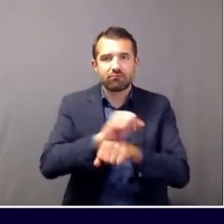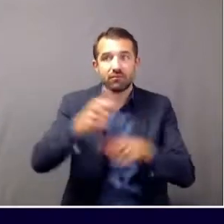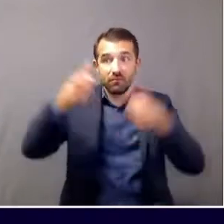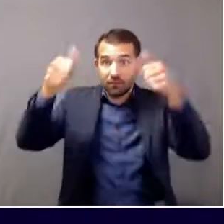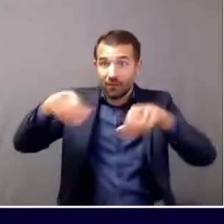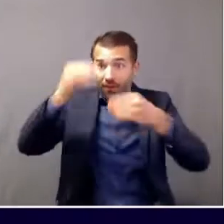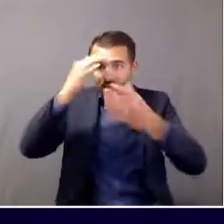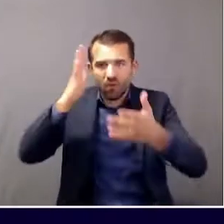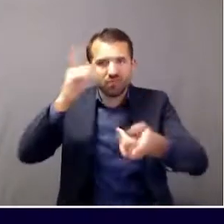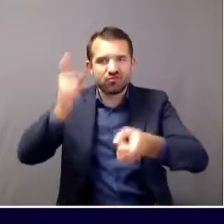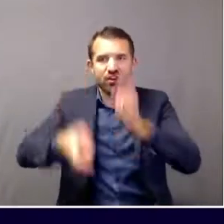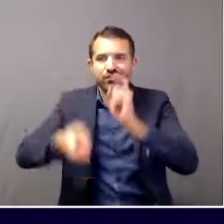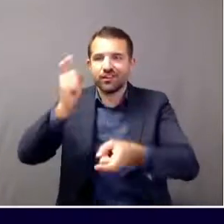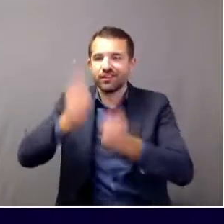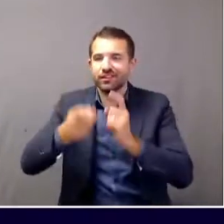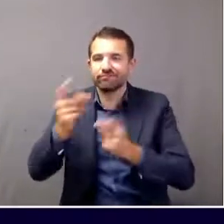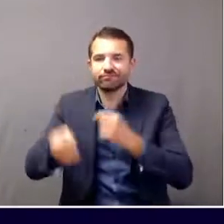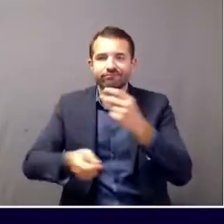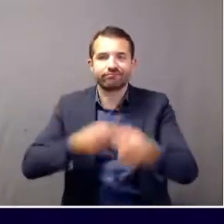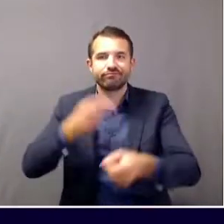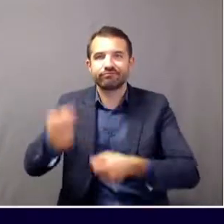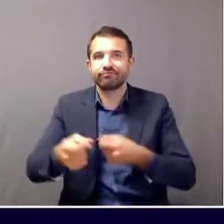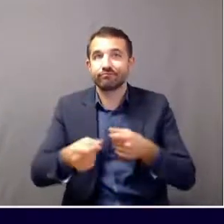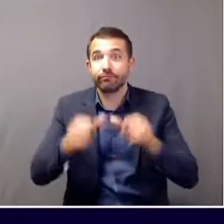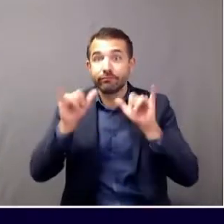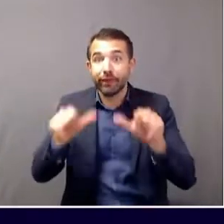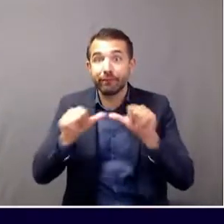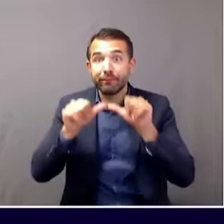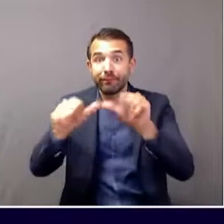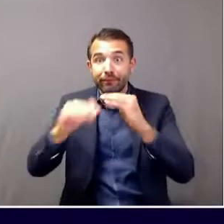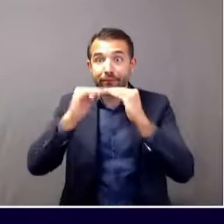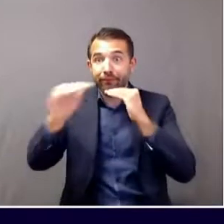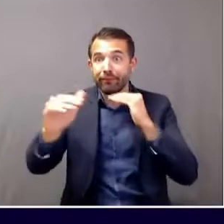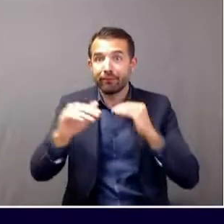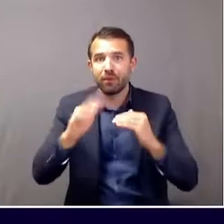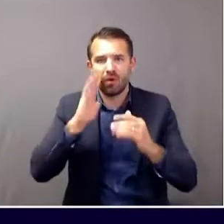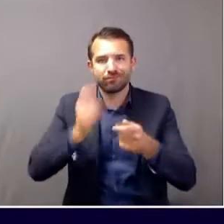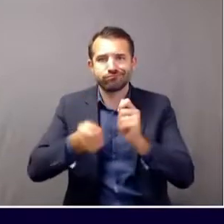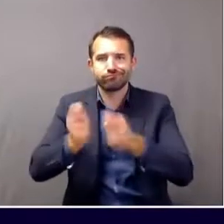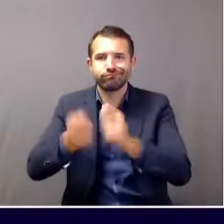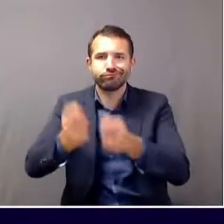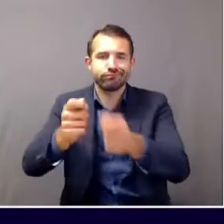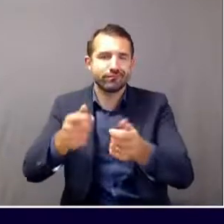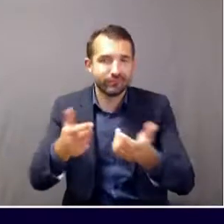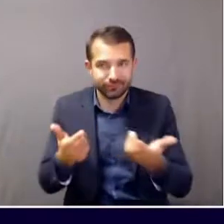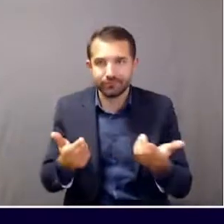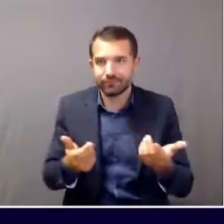snapshot in time of that it can